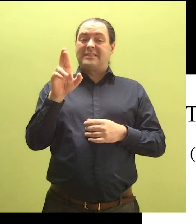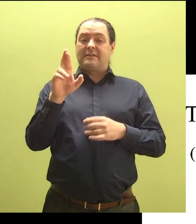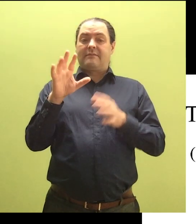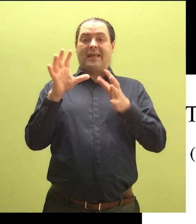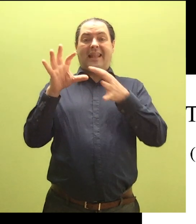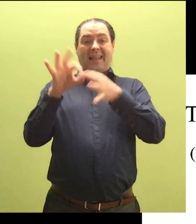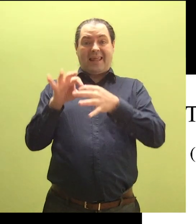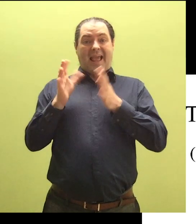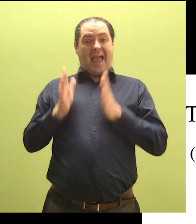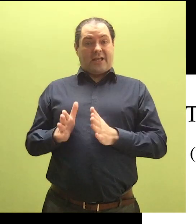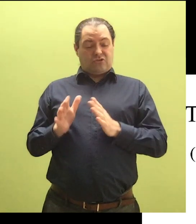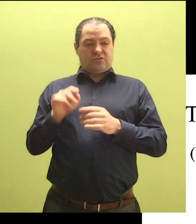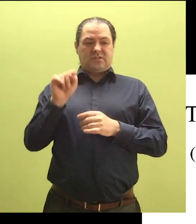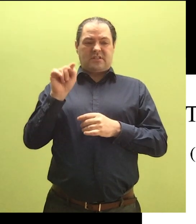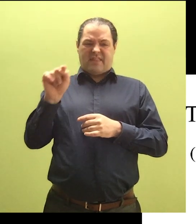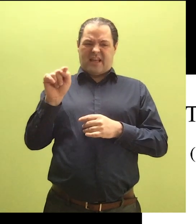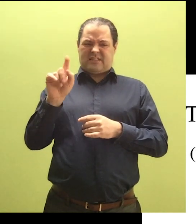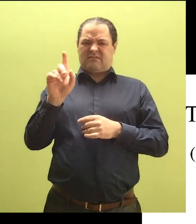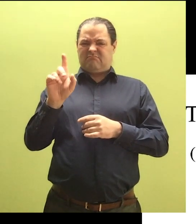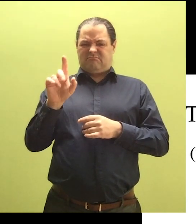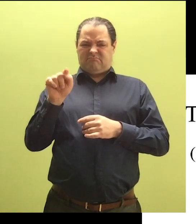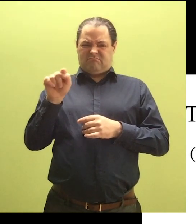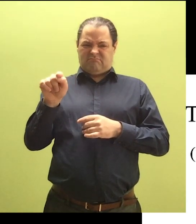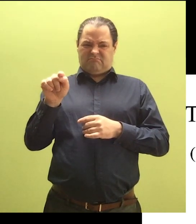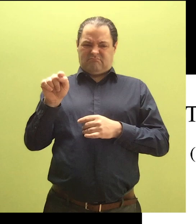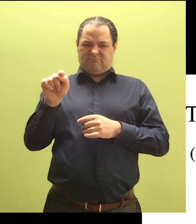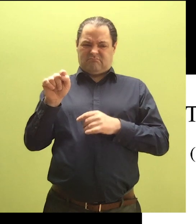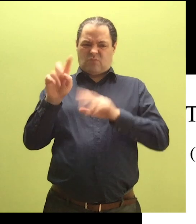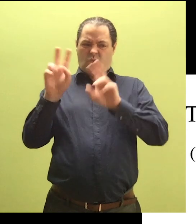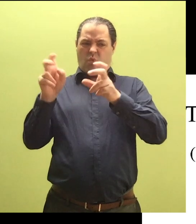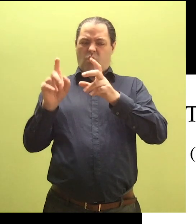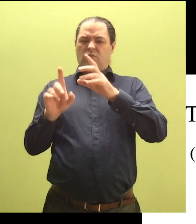agent, also known as unergative clauses, Benedicto and Brentari